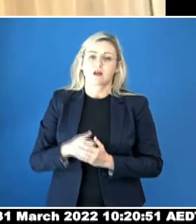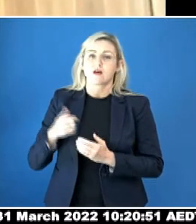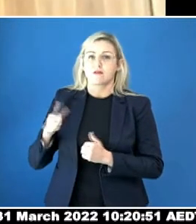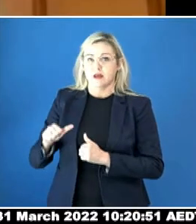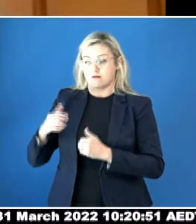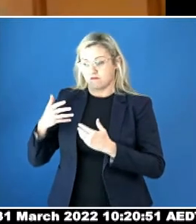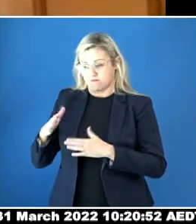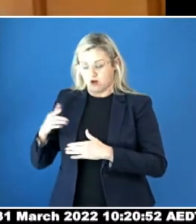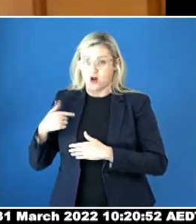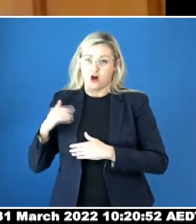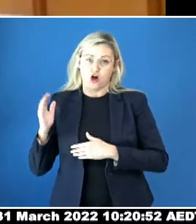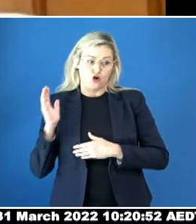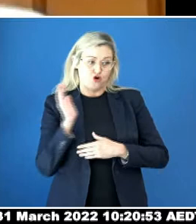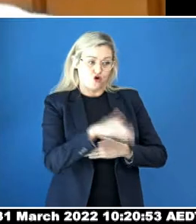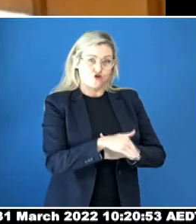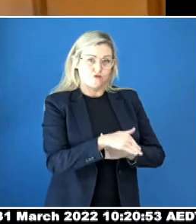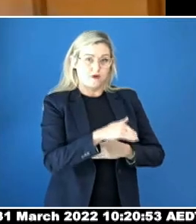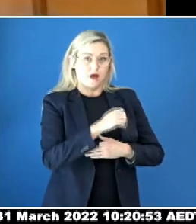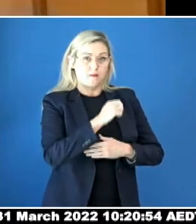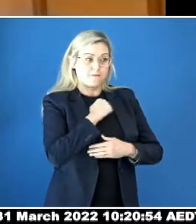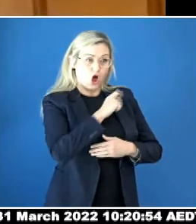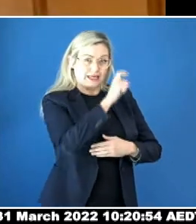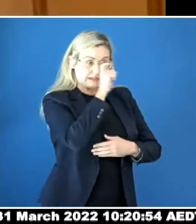So I went home and I told my sister.